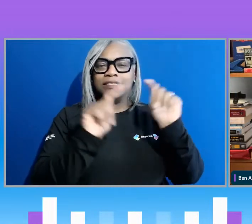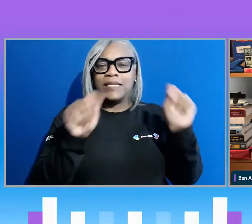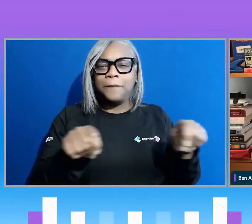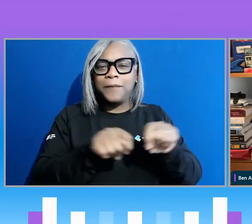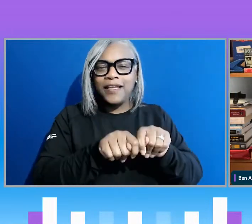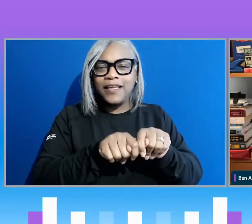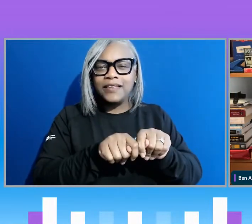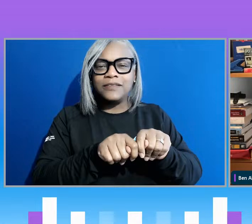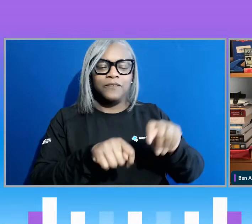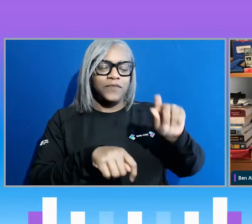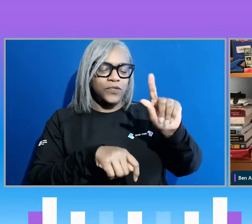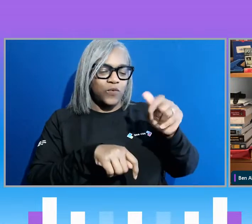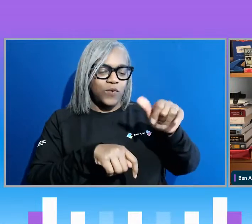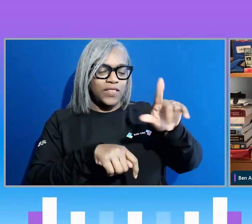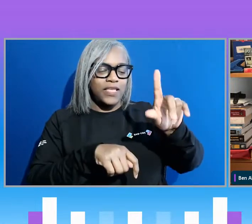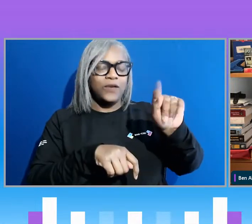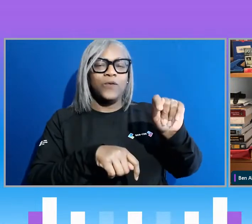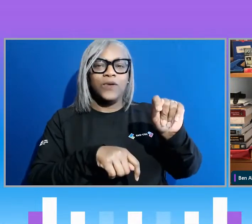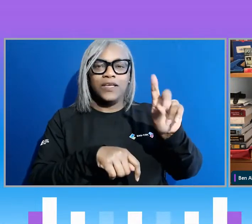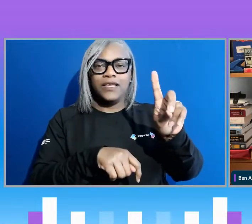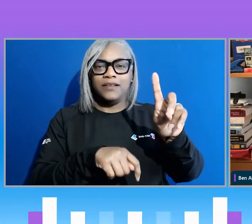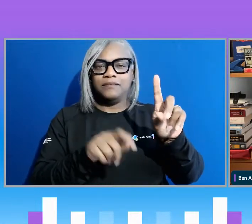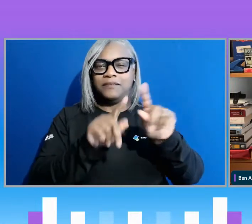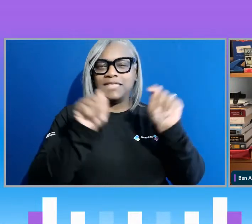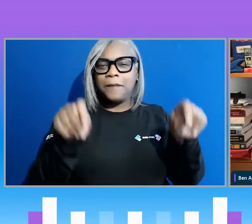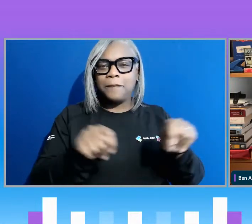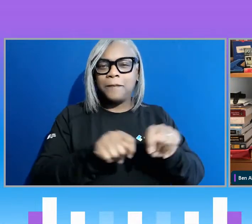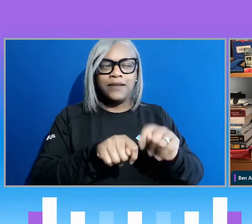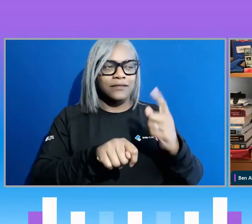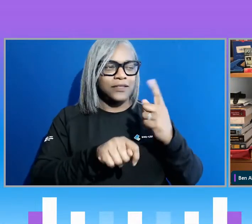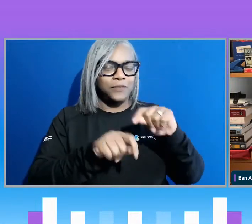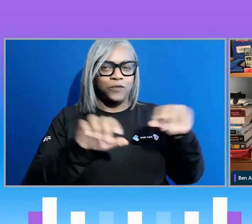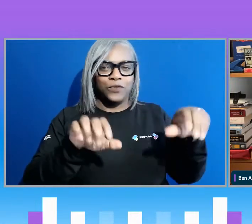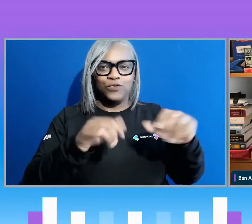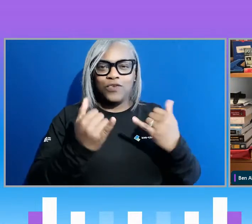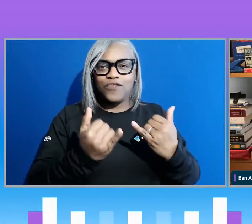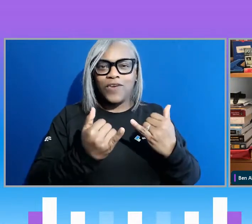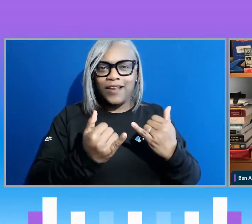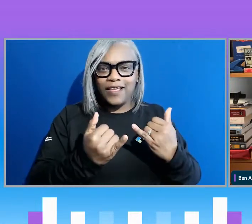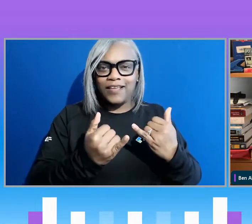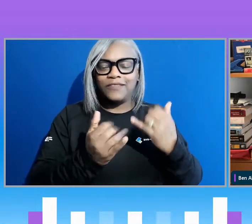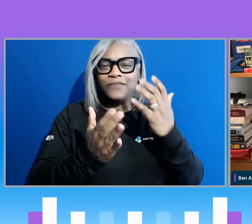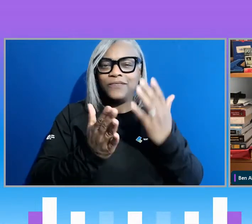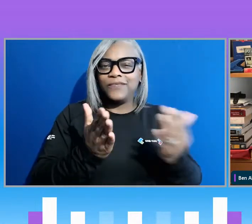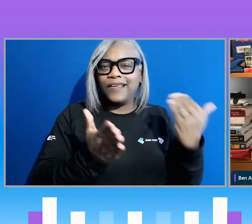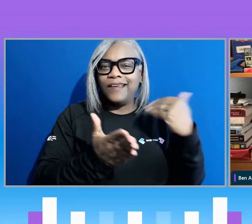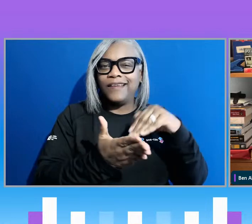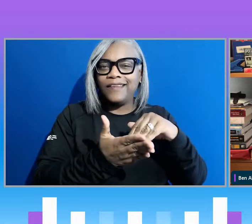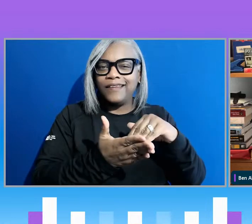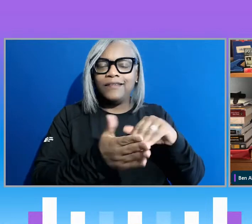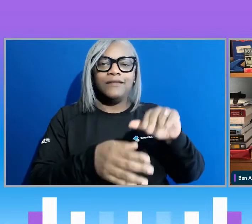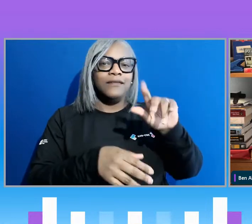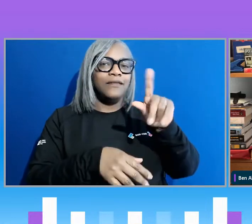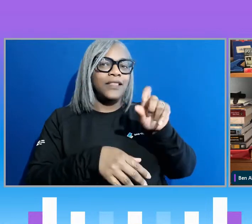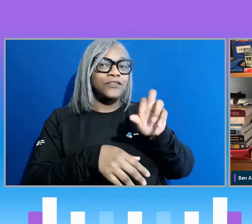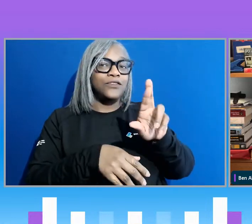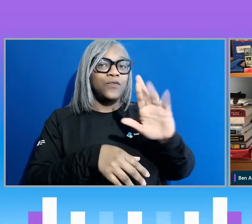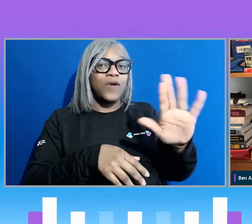templates is something we're definitely working on right now. So again watch this space.